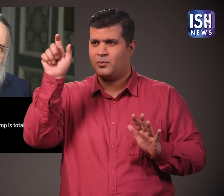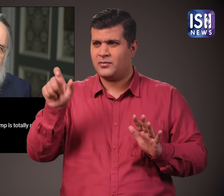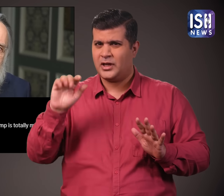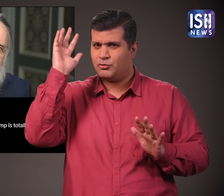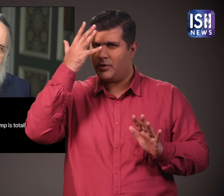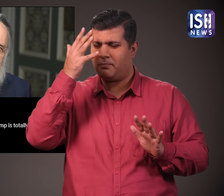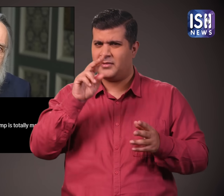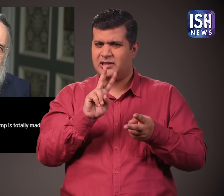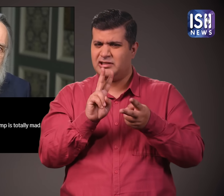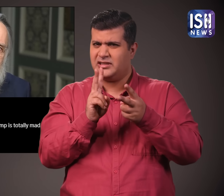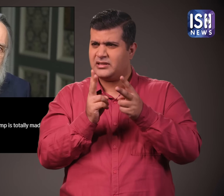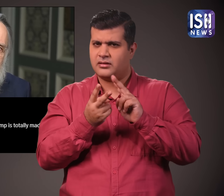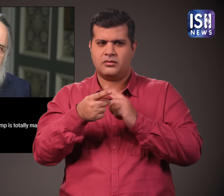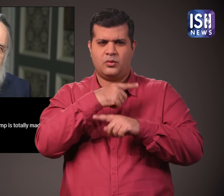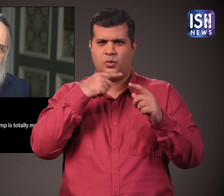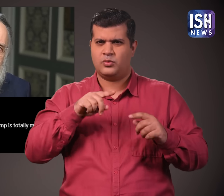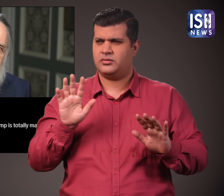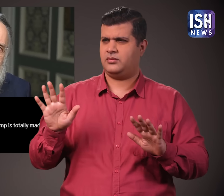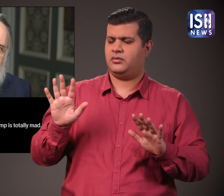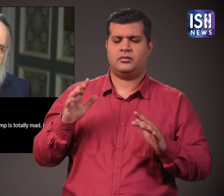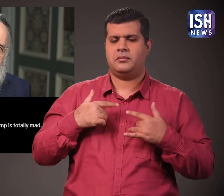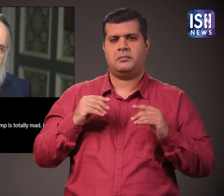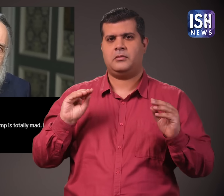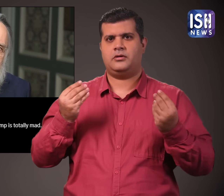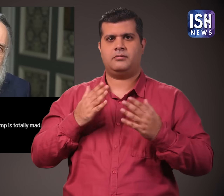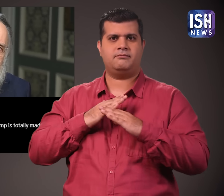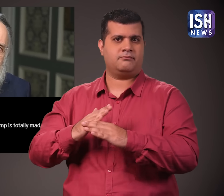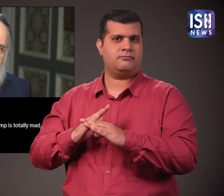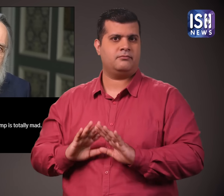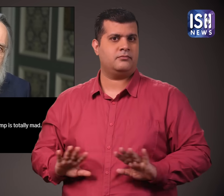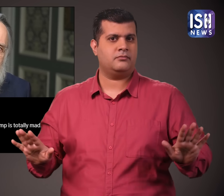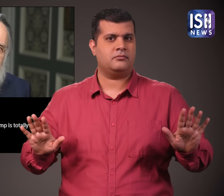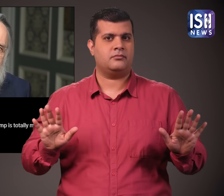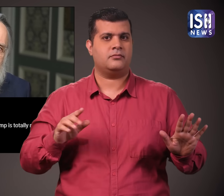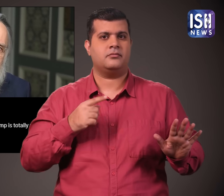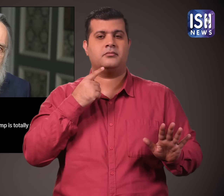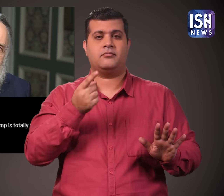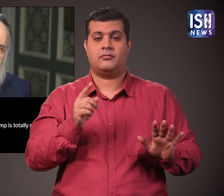Trump has now changed and Russia is not liking it. So, it's better to stay protected."